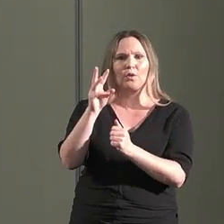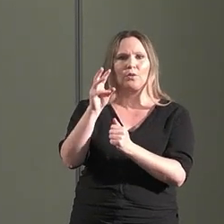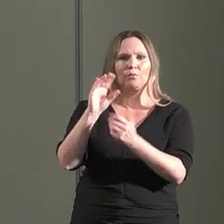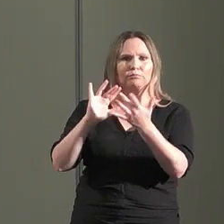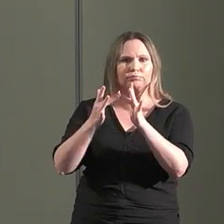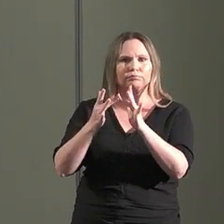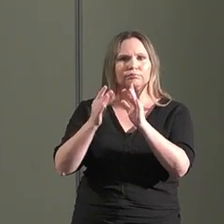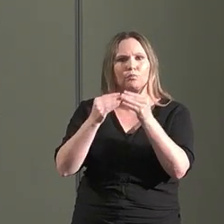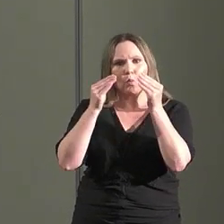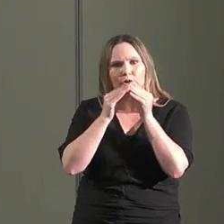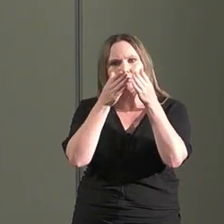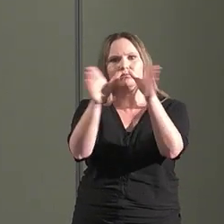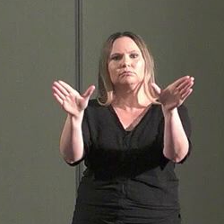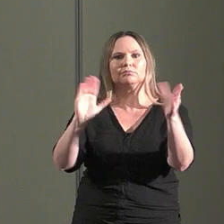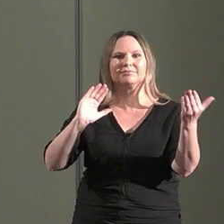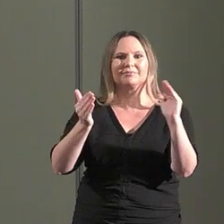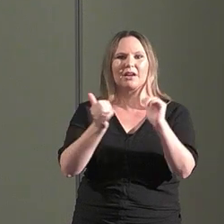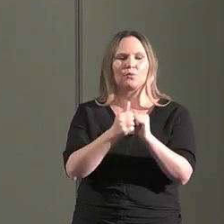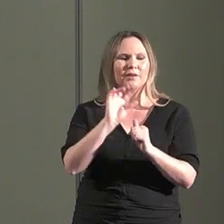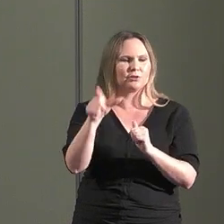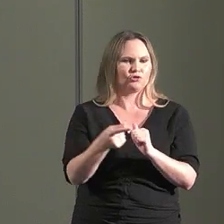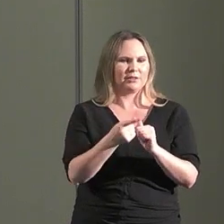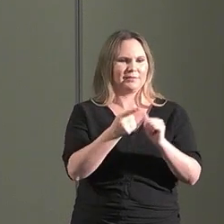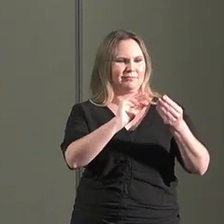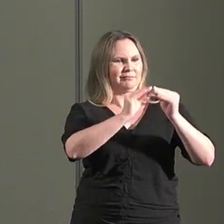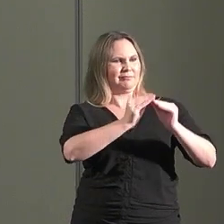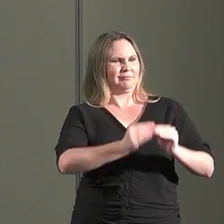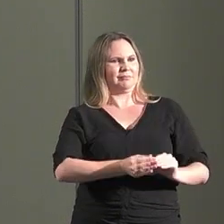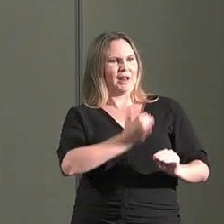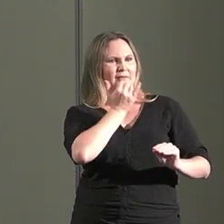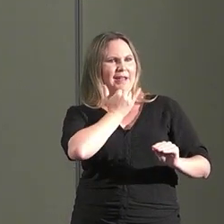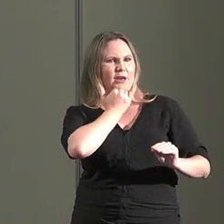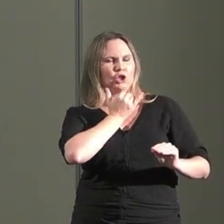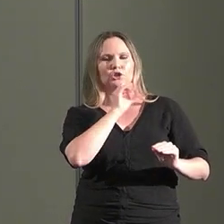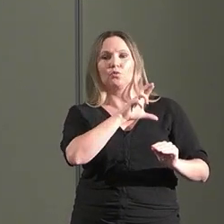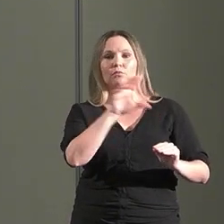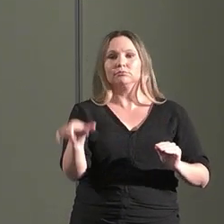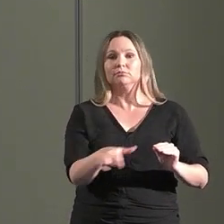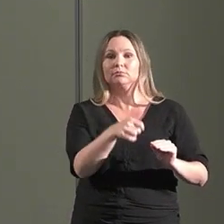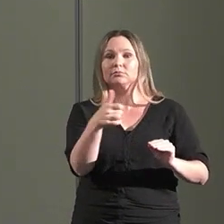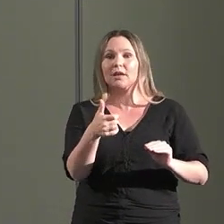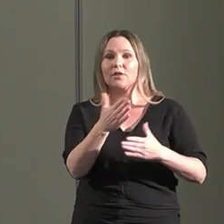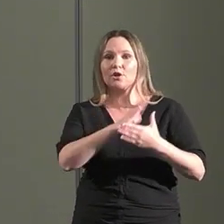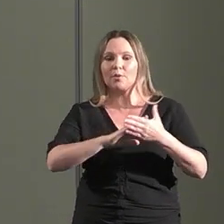opposed to a number of errors? Or other aspects of accessibility.